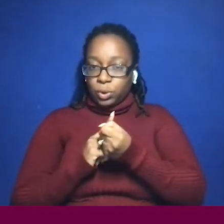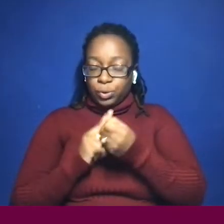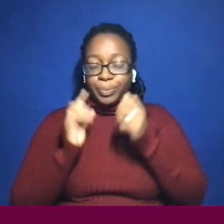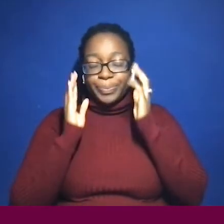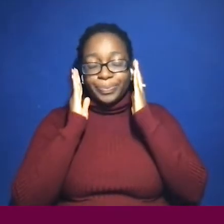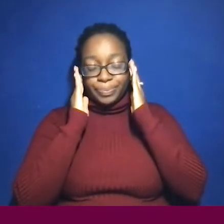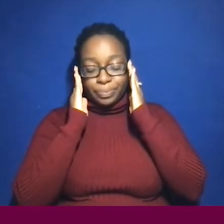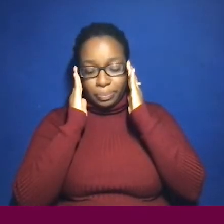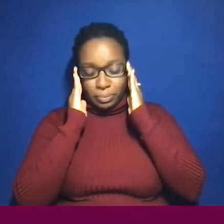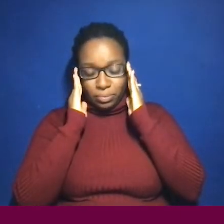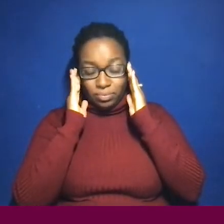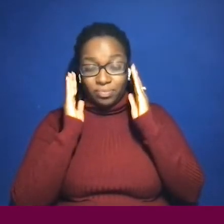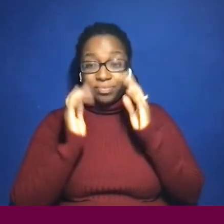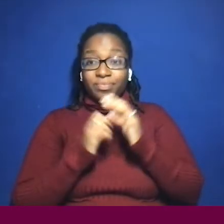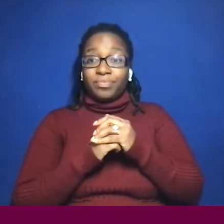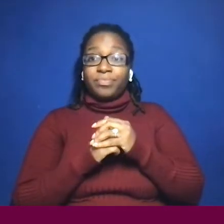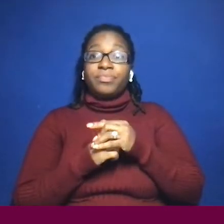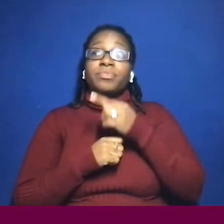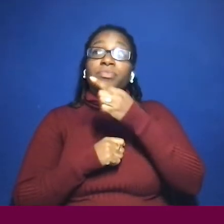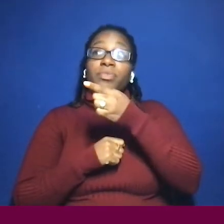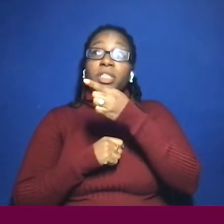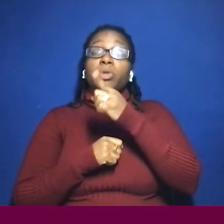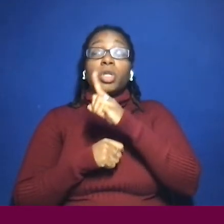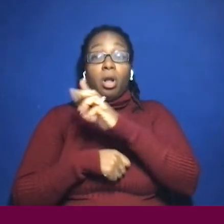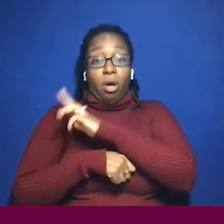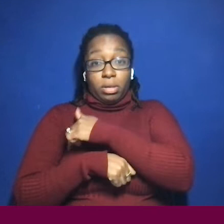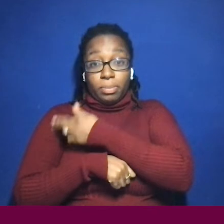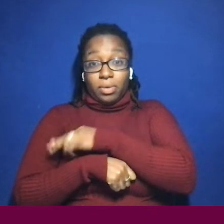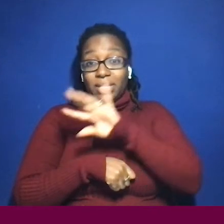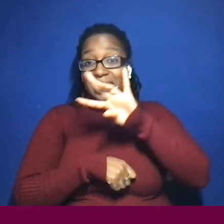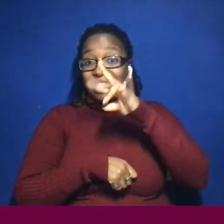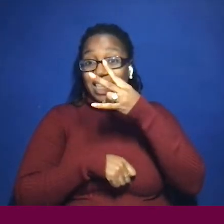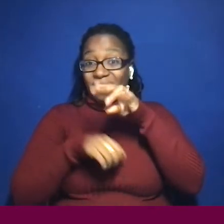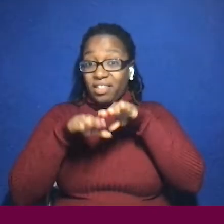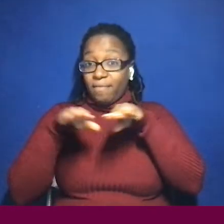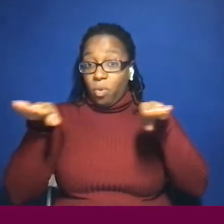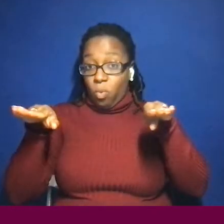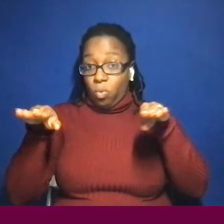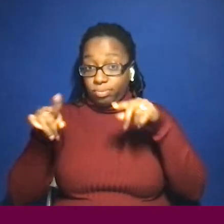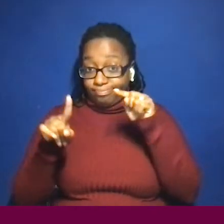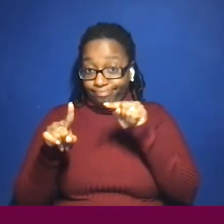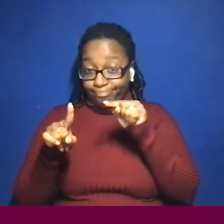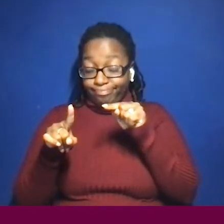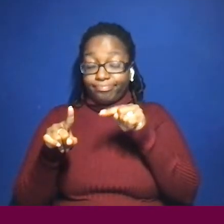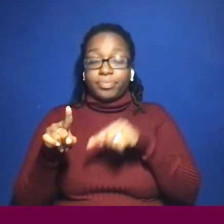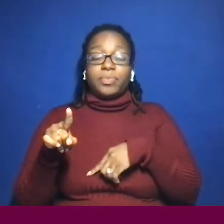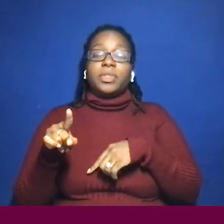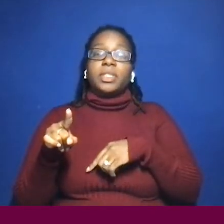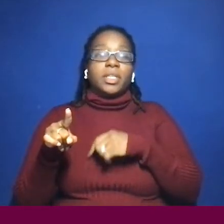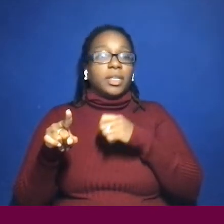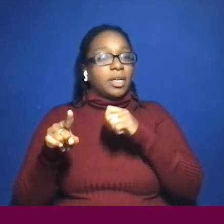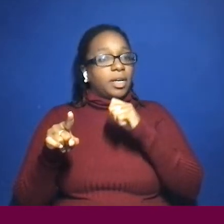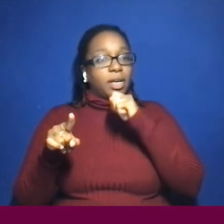He was on the seventh floor of this hospital. He was not in the initial round of prioritization